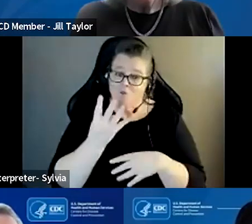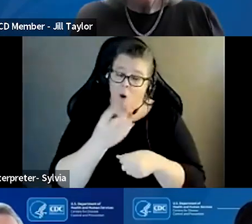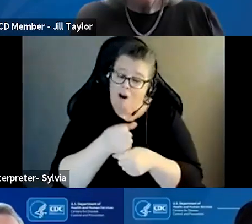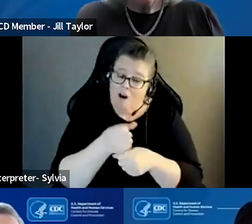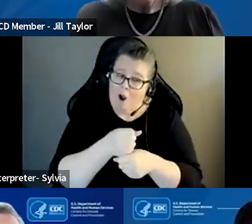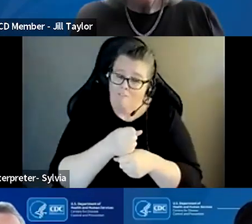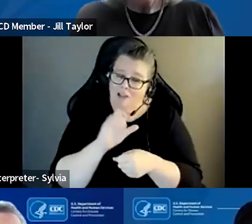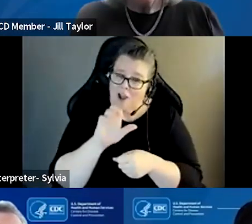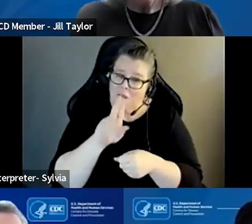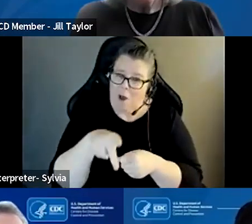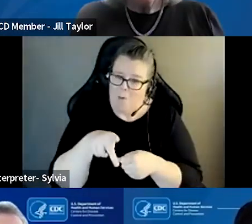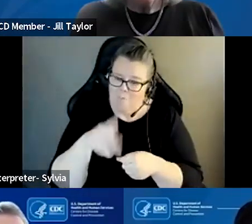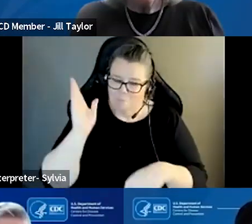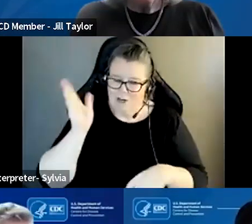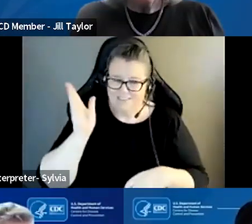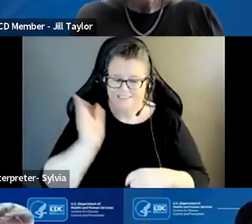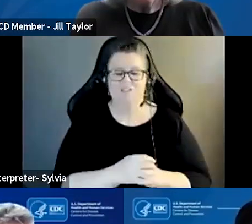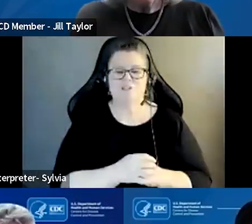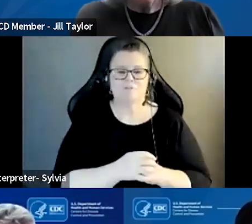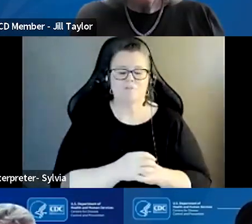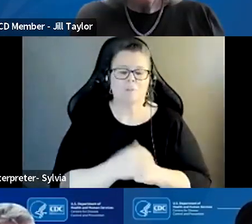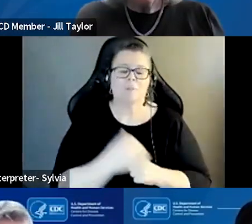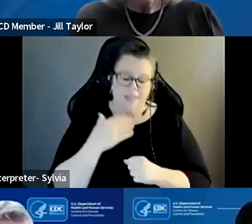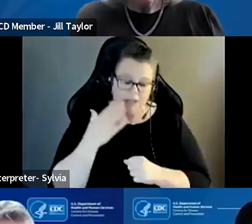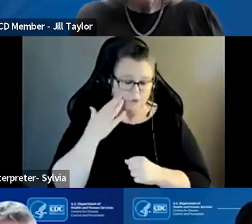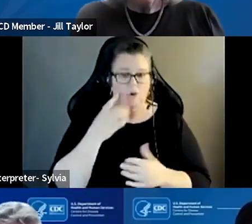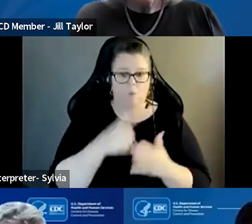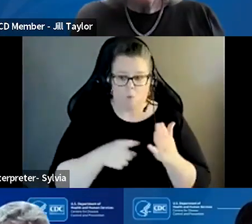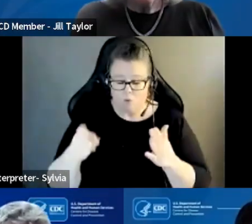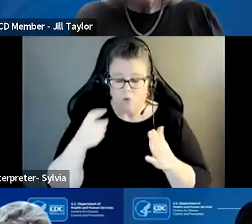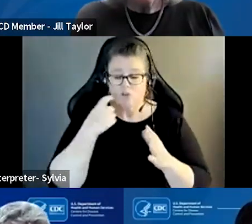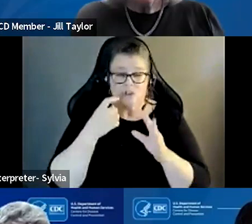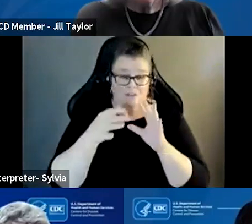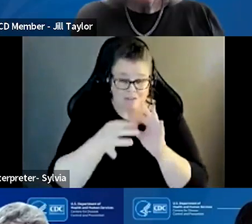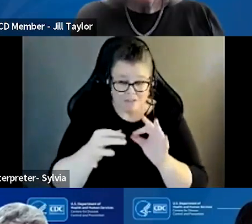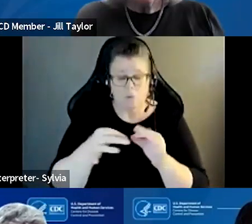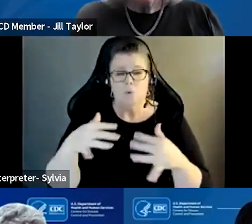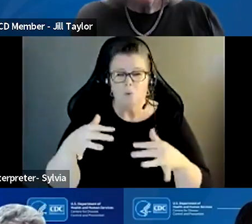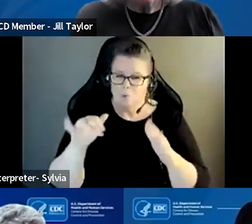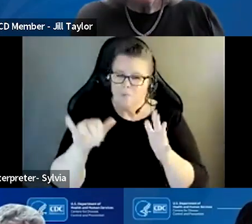I know that what you presented requires a lot of work. I just want to make sure that we are including